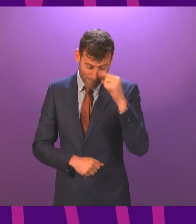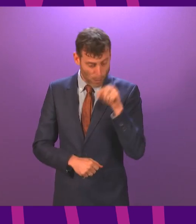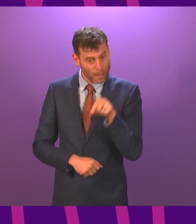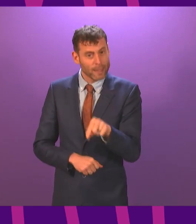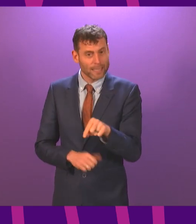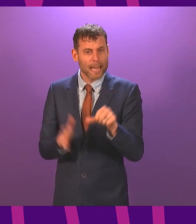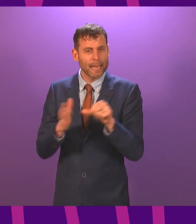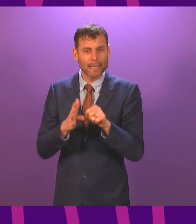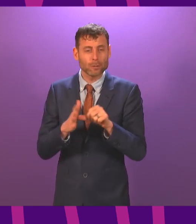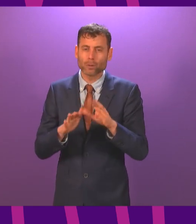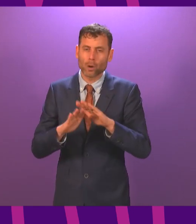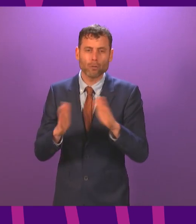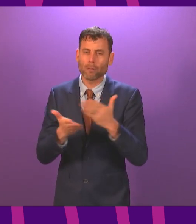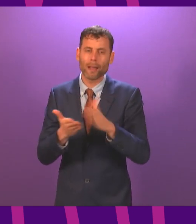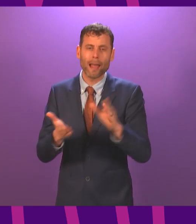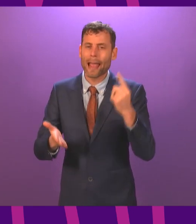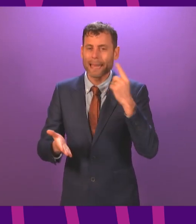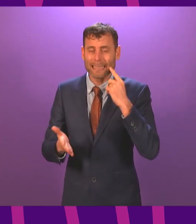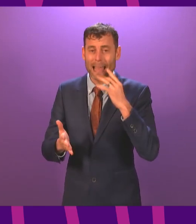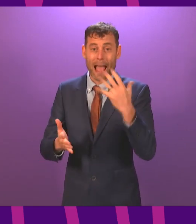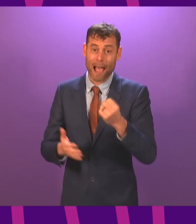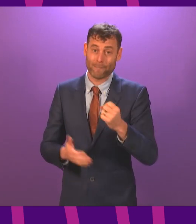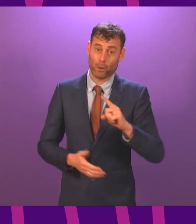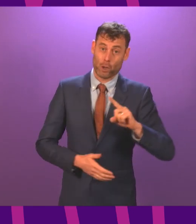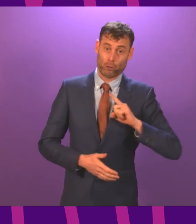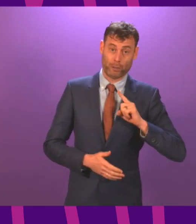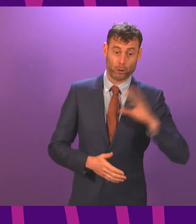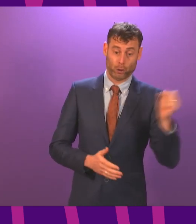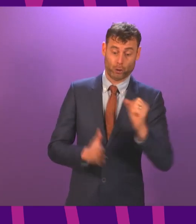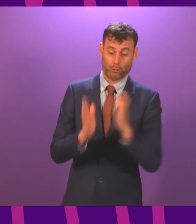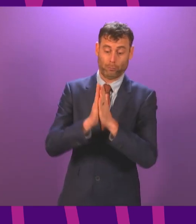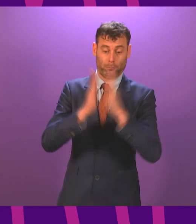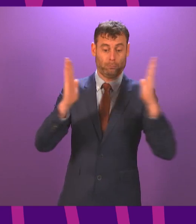all those issues; they are not straightforward and there are arguments for standardising